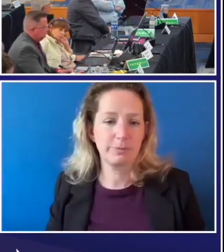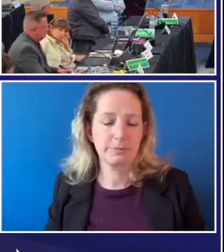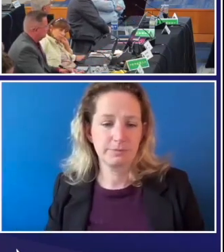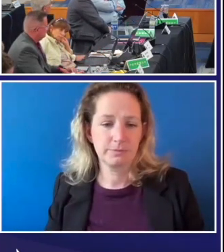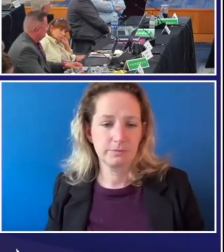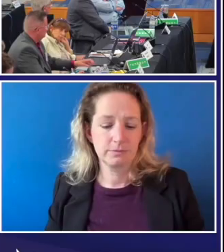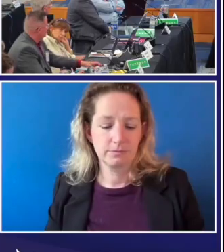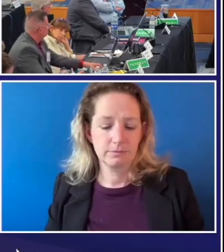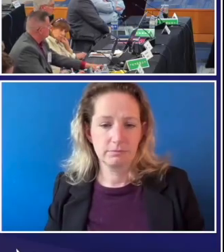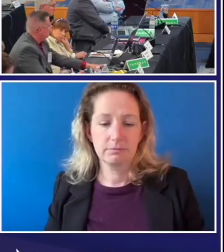Jeff, back to you.